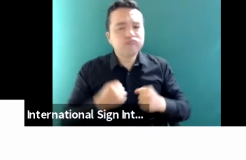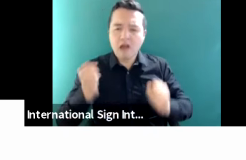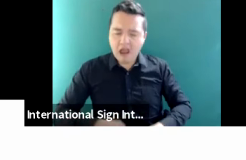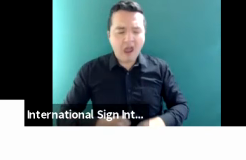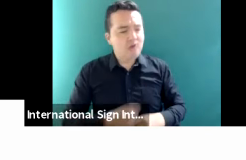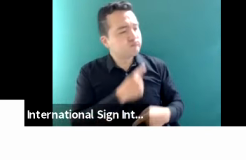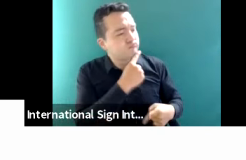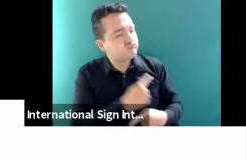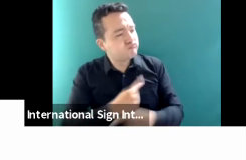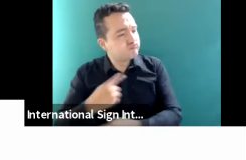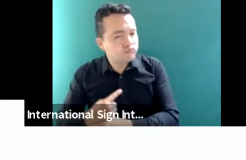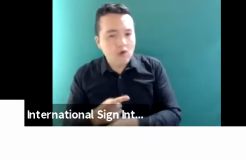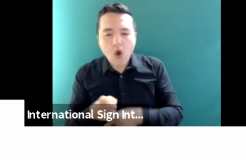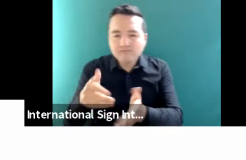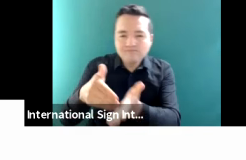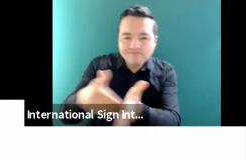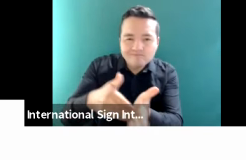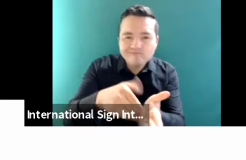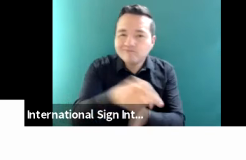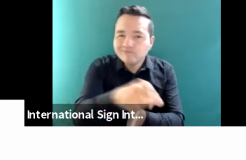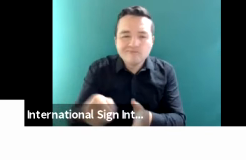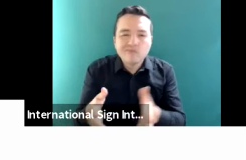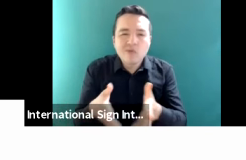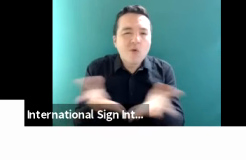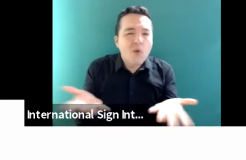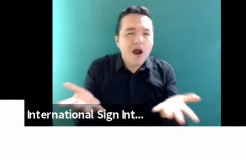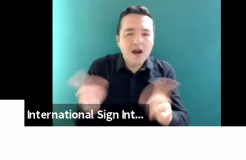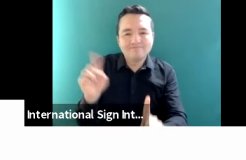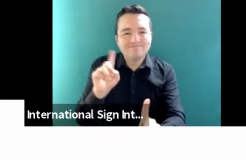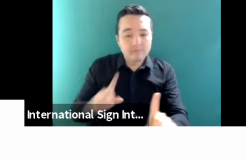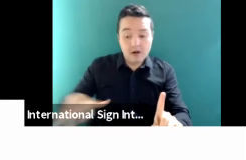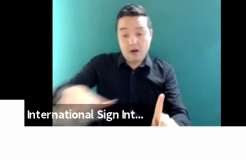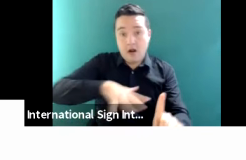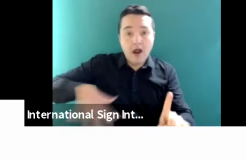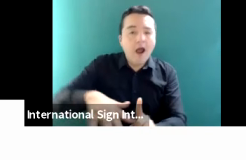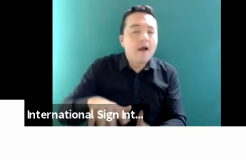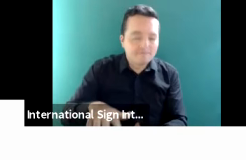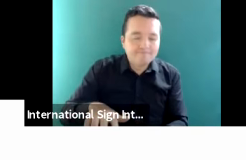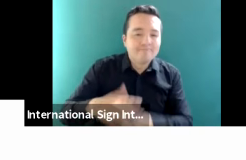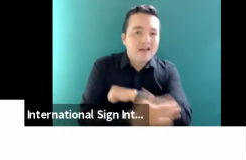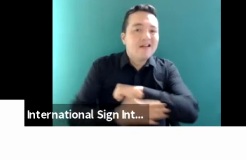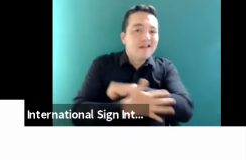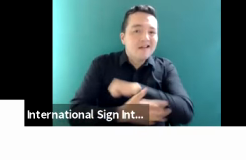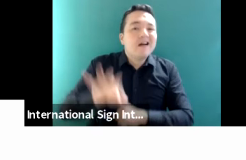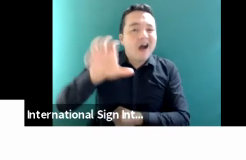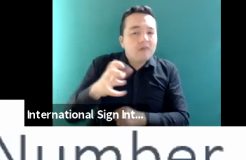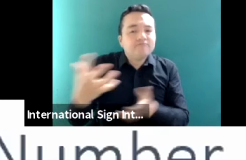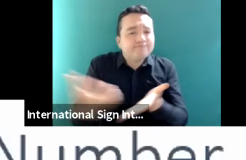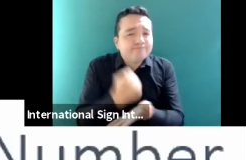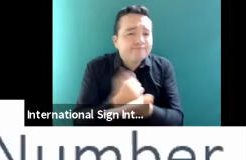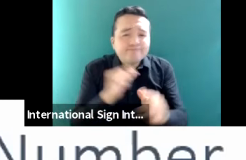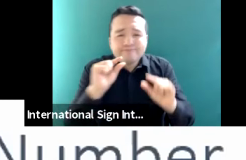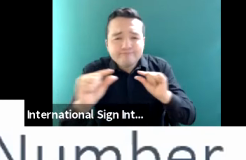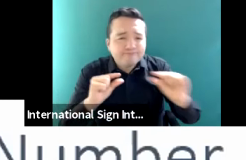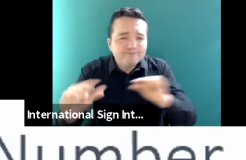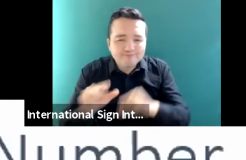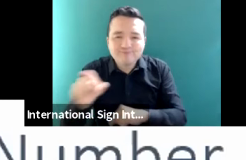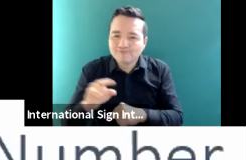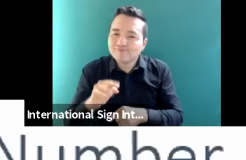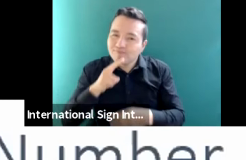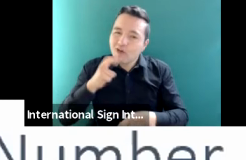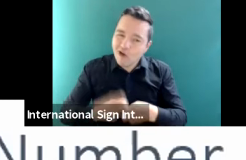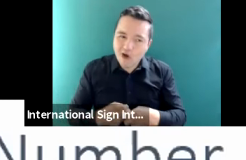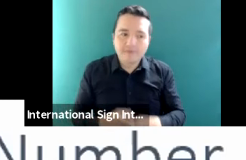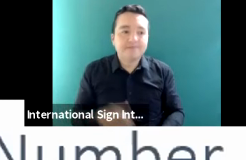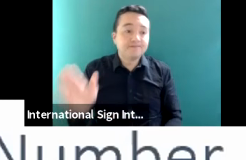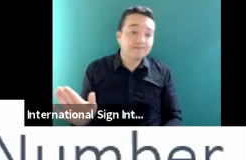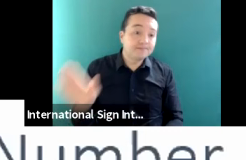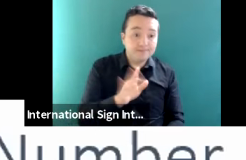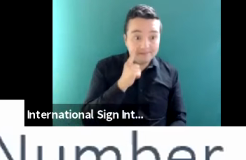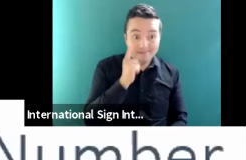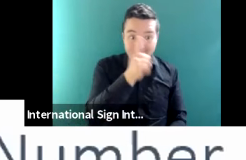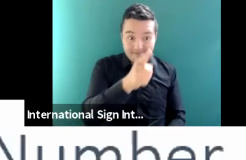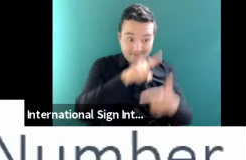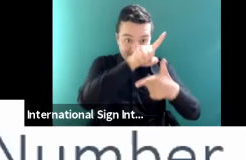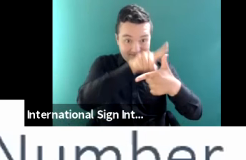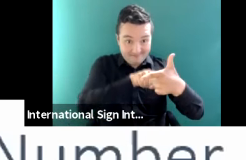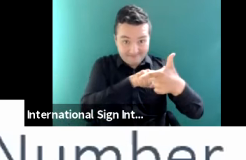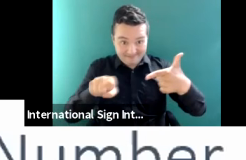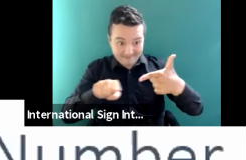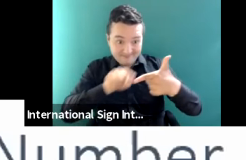As you will see over the next few slides, the level of commitment is pretty good, improving all over the world.